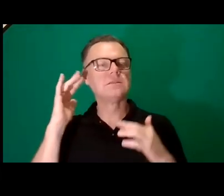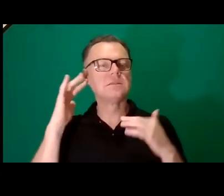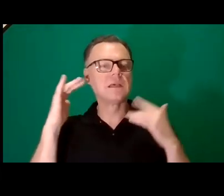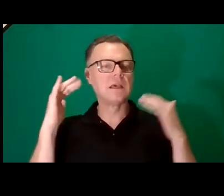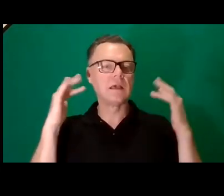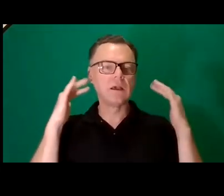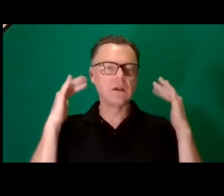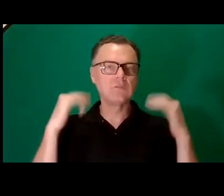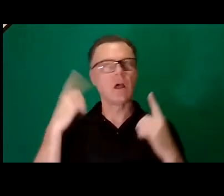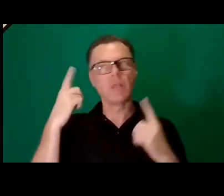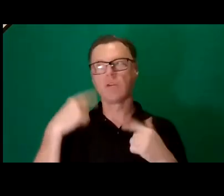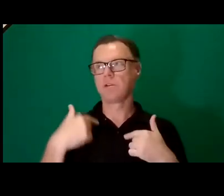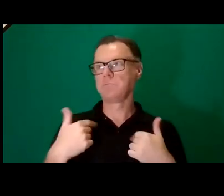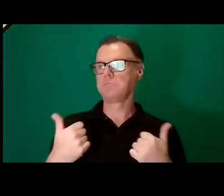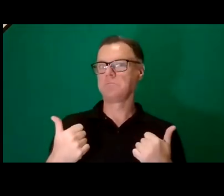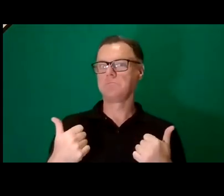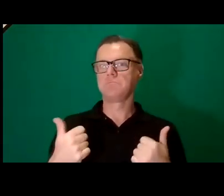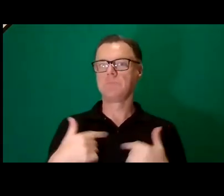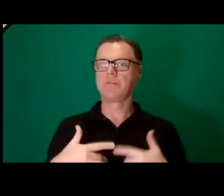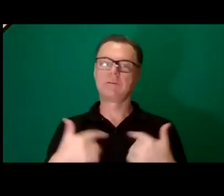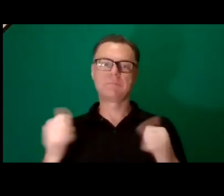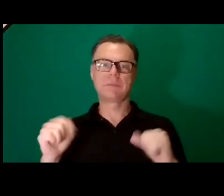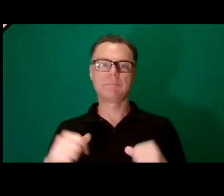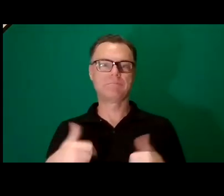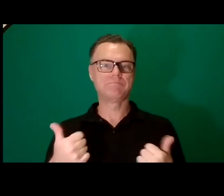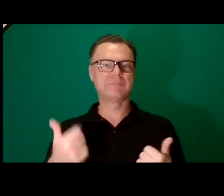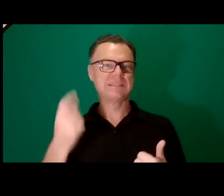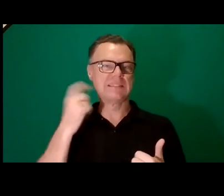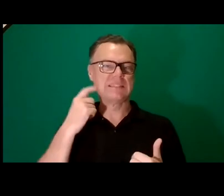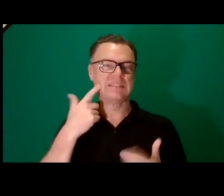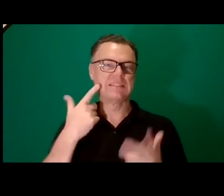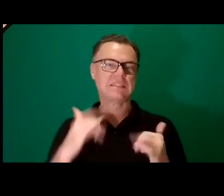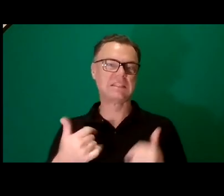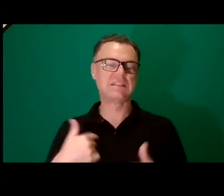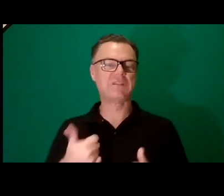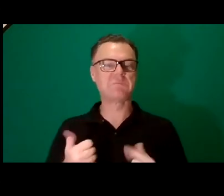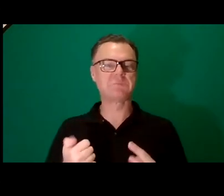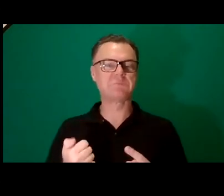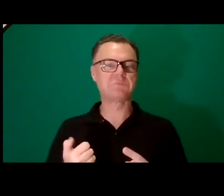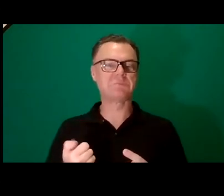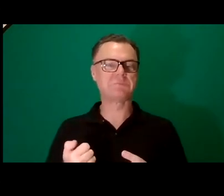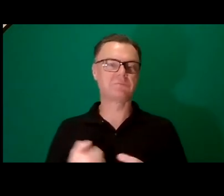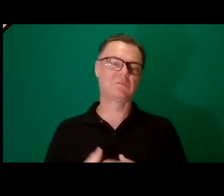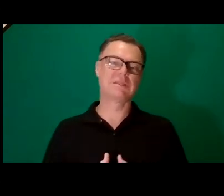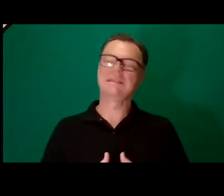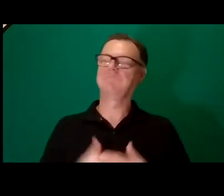I did pretty well, I was like "yep, that was the easiest test of all the tests. This is